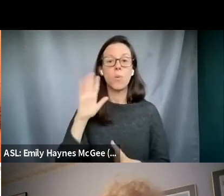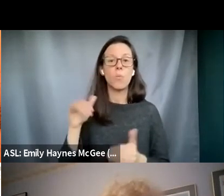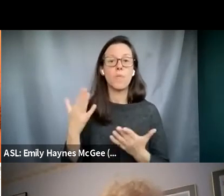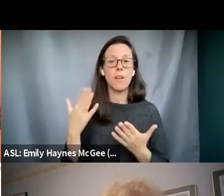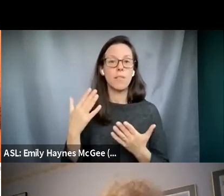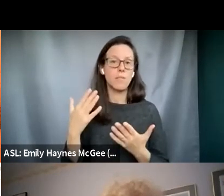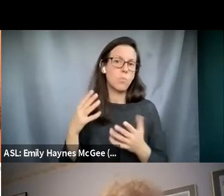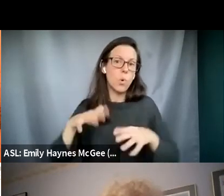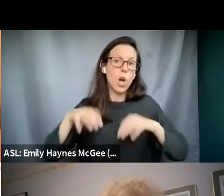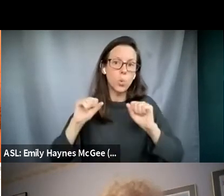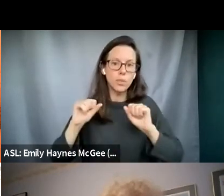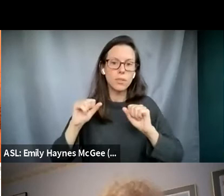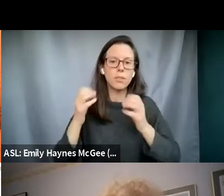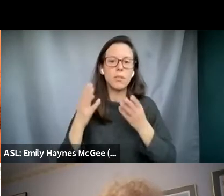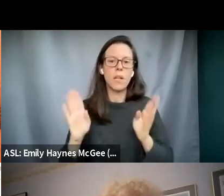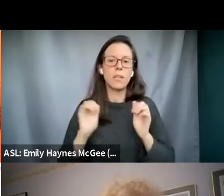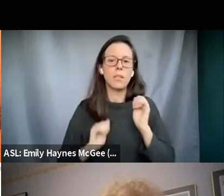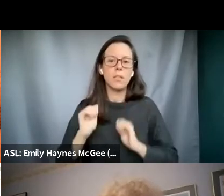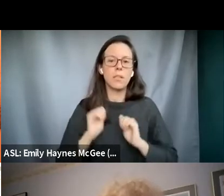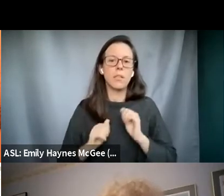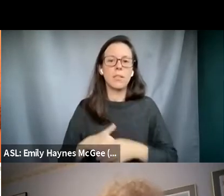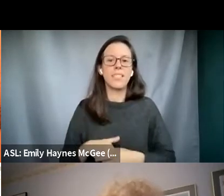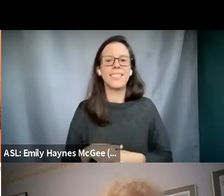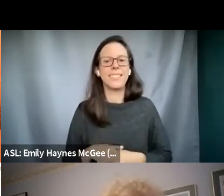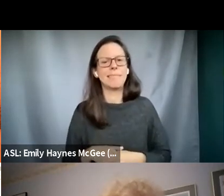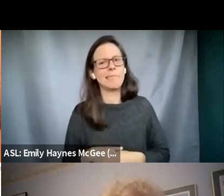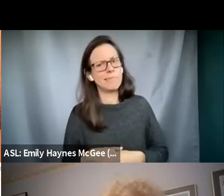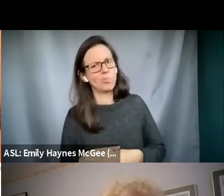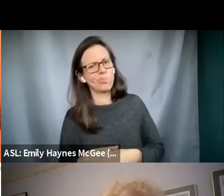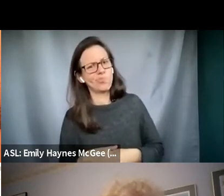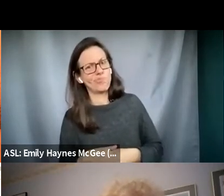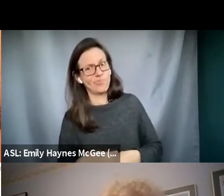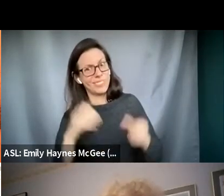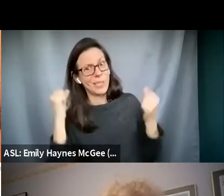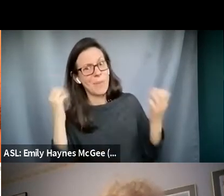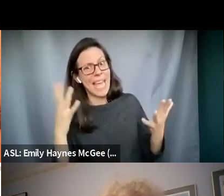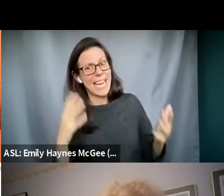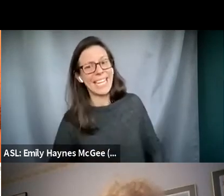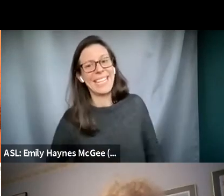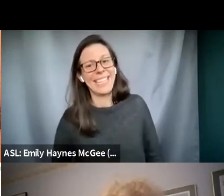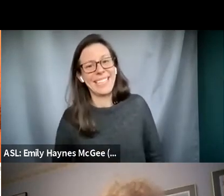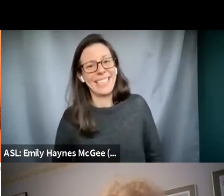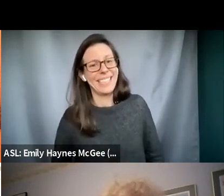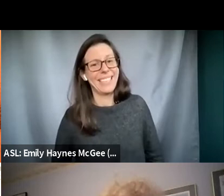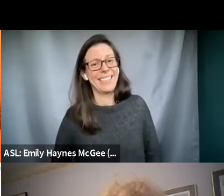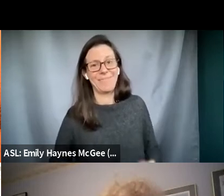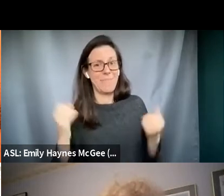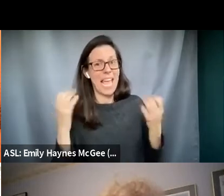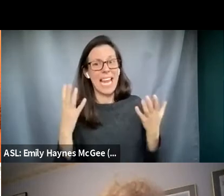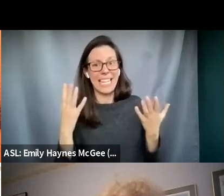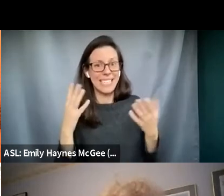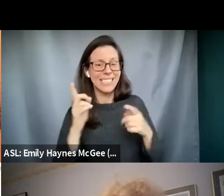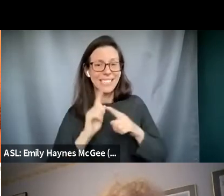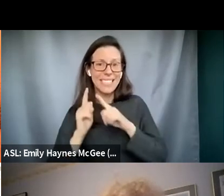There are lots of venues in Baltimore City and Baltimore County.